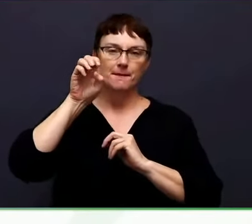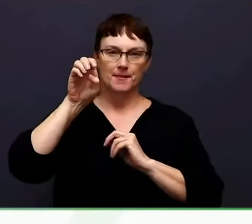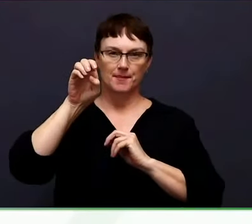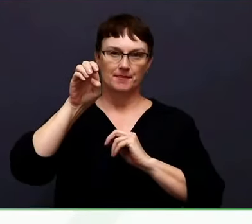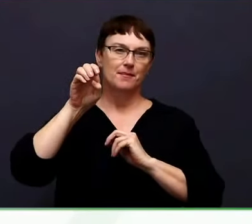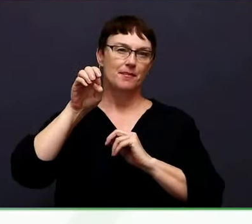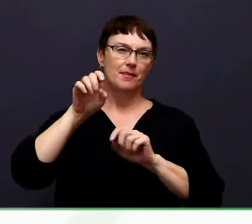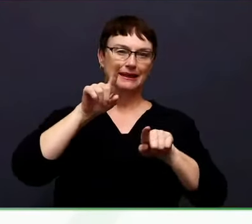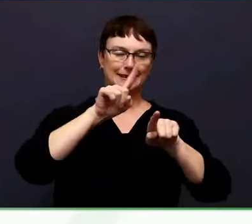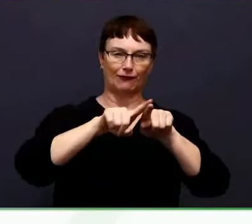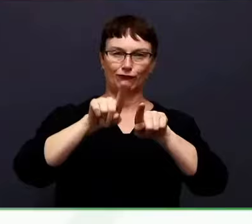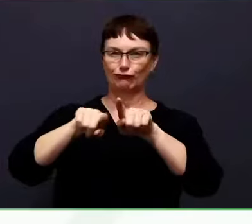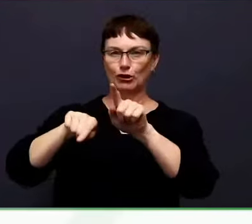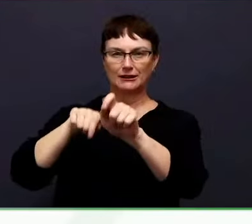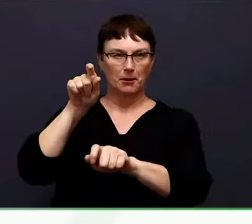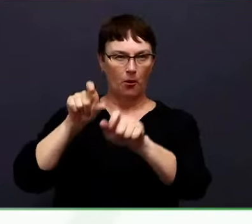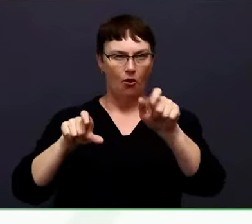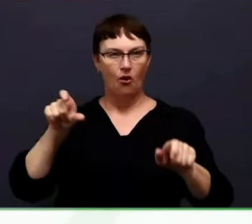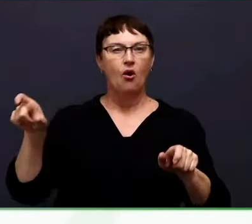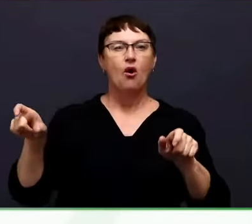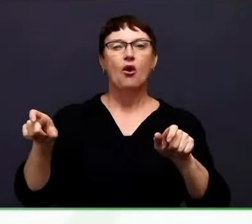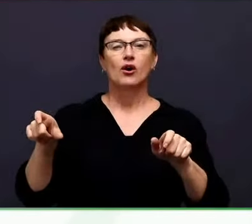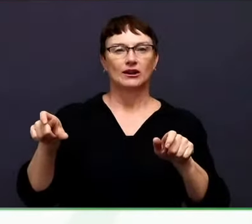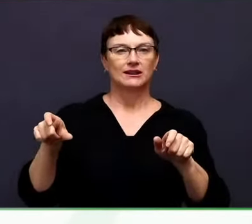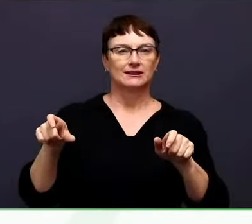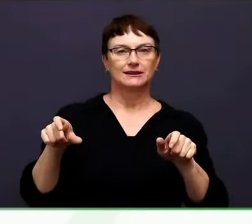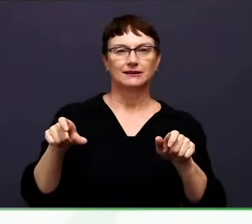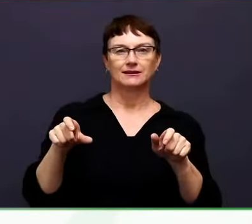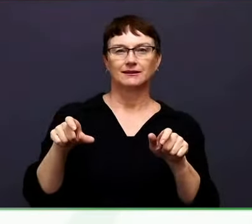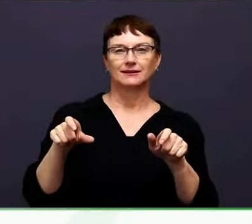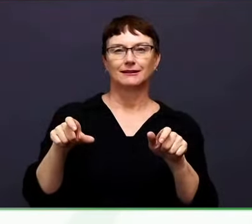We work with this group for one year and they organised some